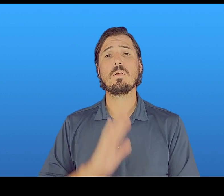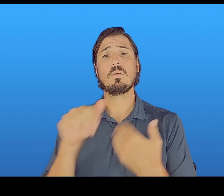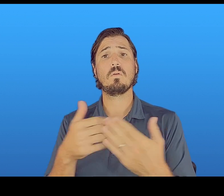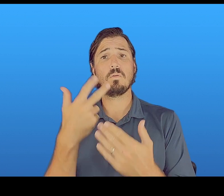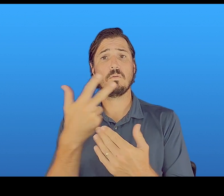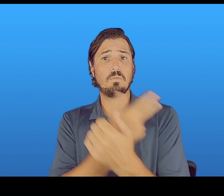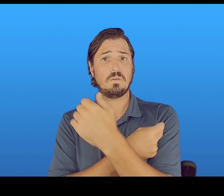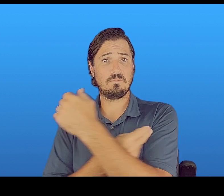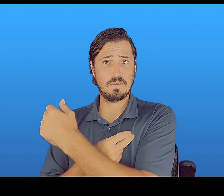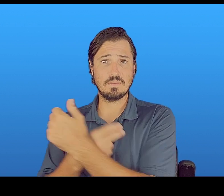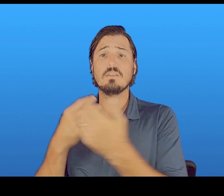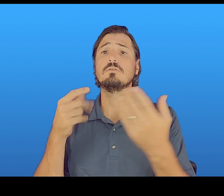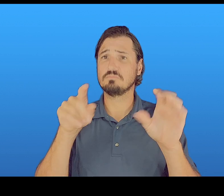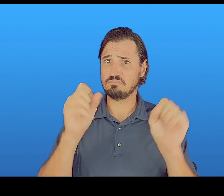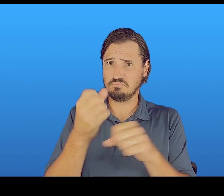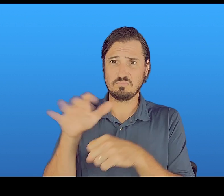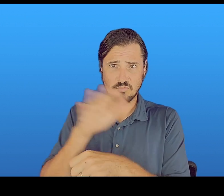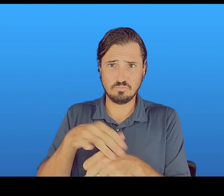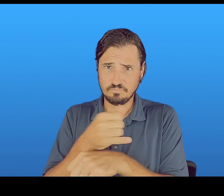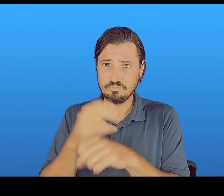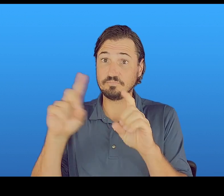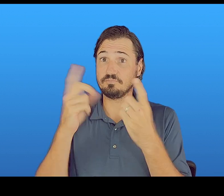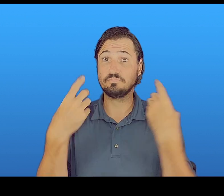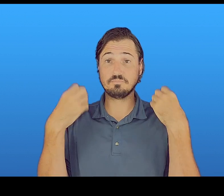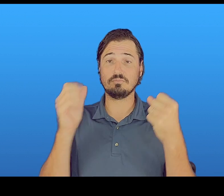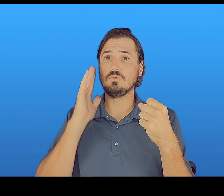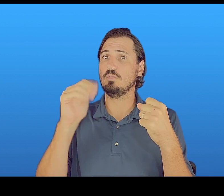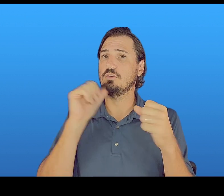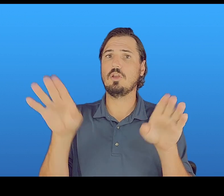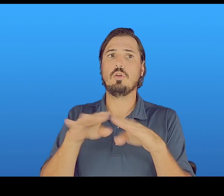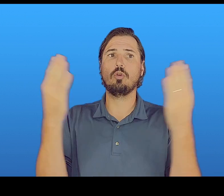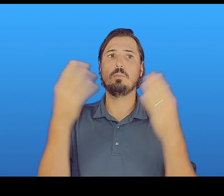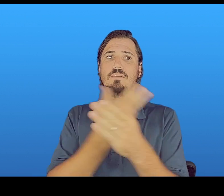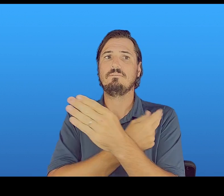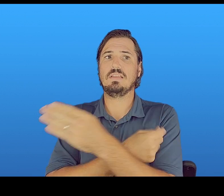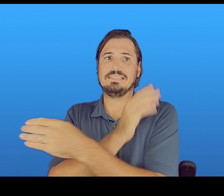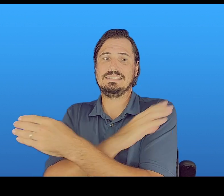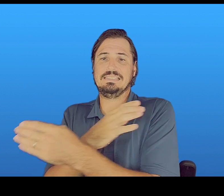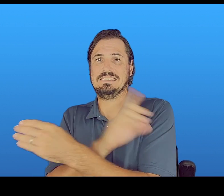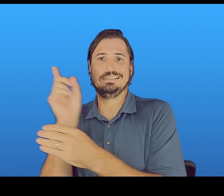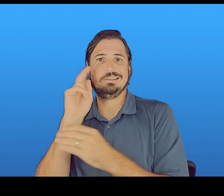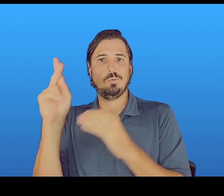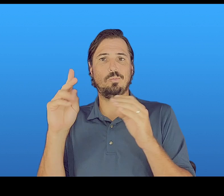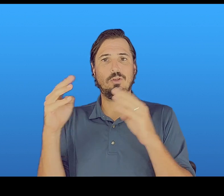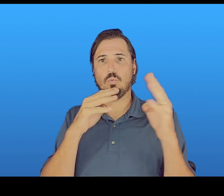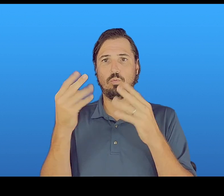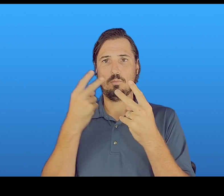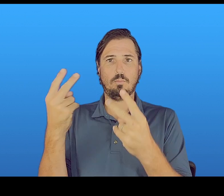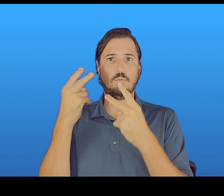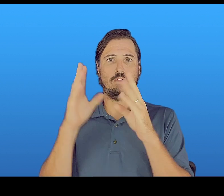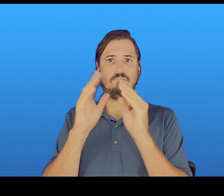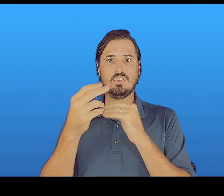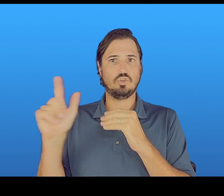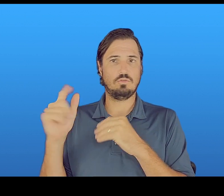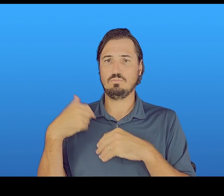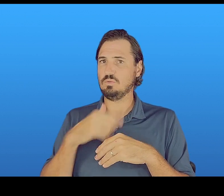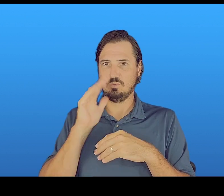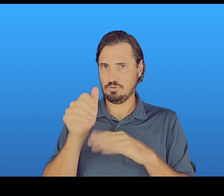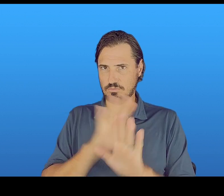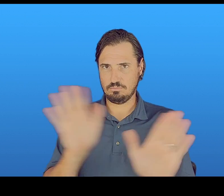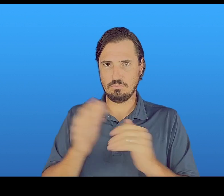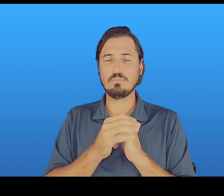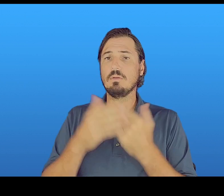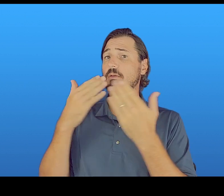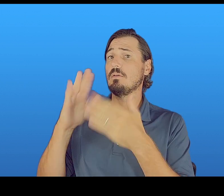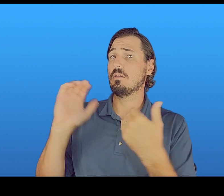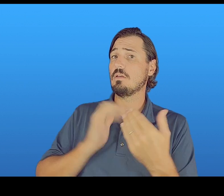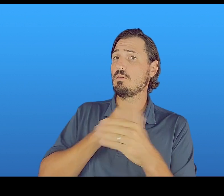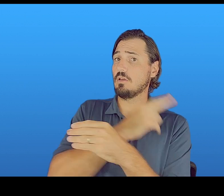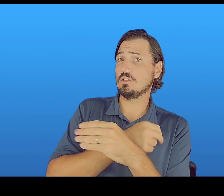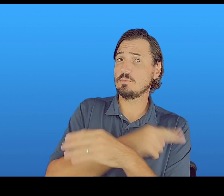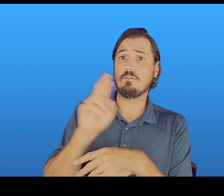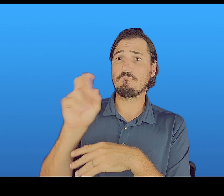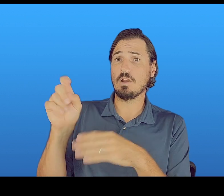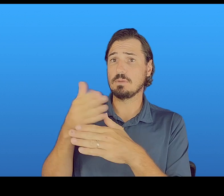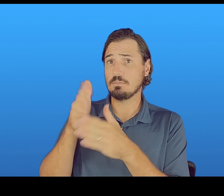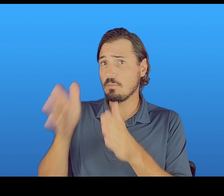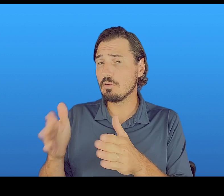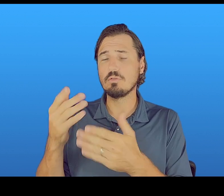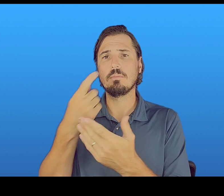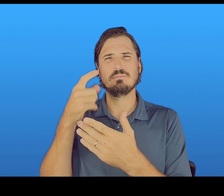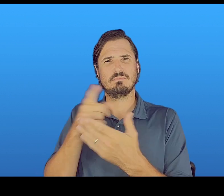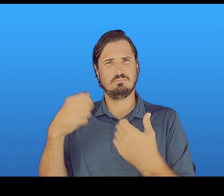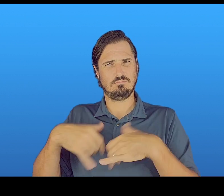All three vaccines will remain available islandwide. The Department of Health will not be reopening the vaccine clinic at Kauai War Memorial Convention Hall. Mahalo to our hospital and